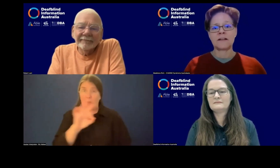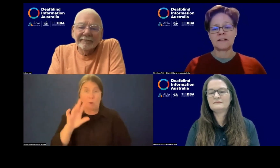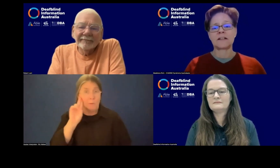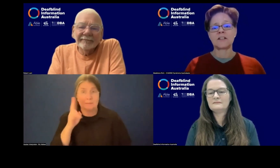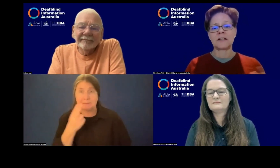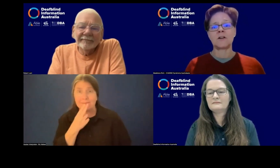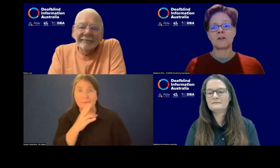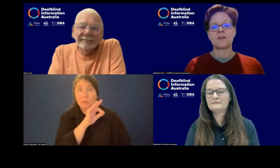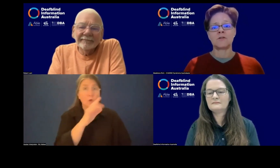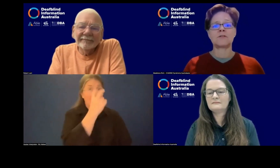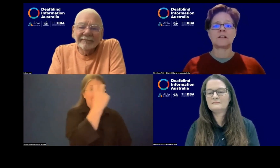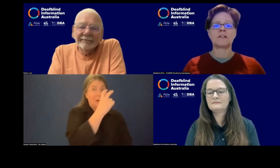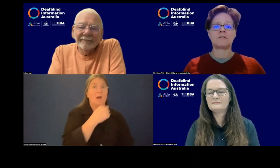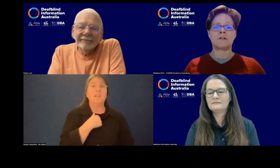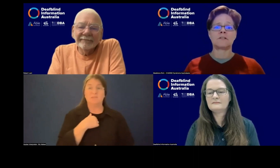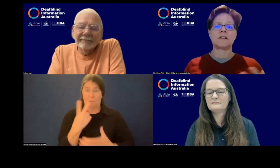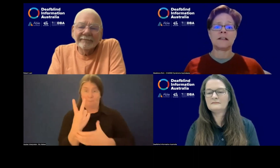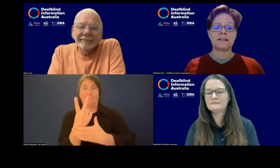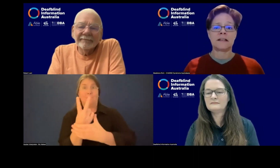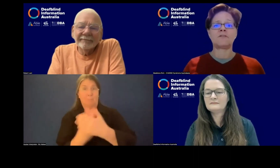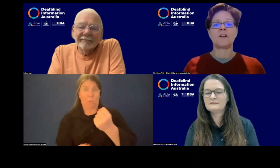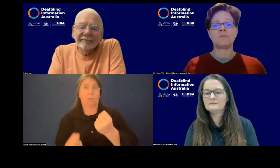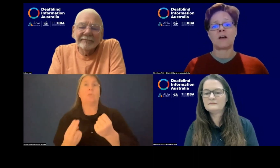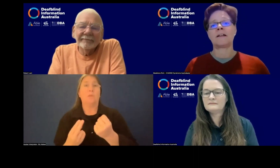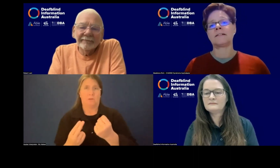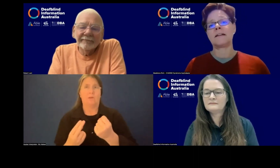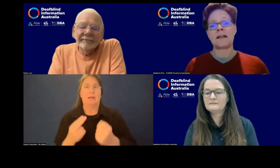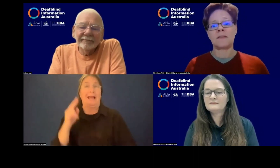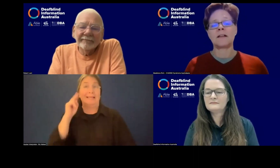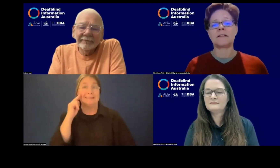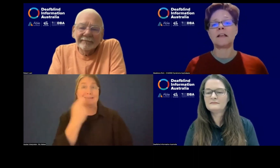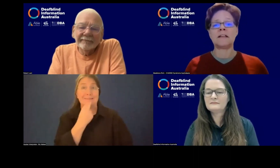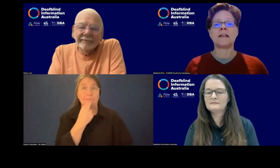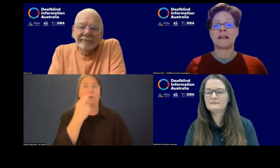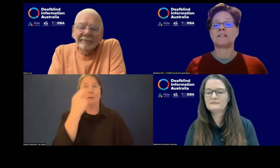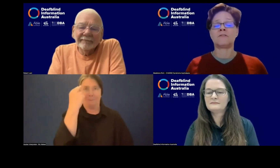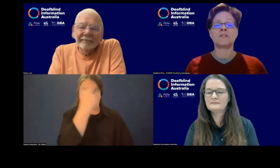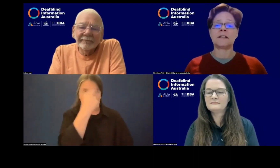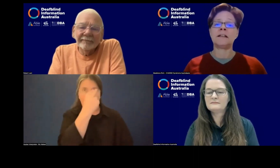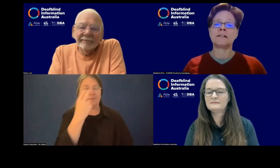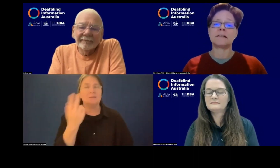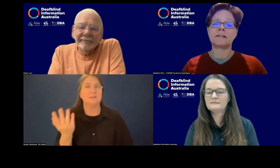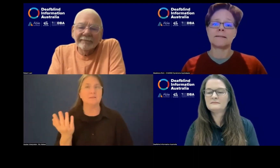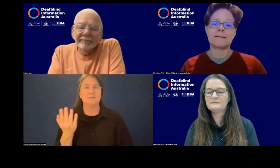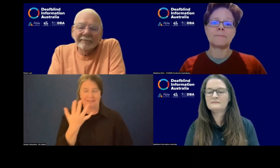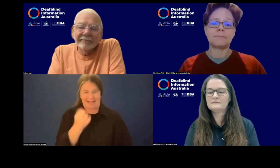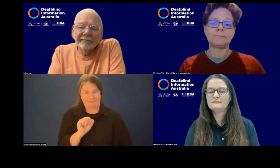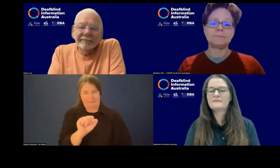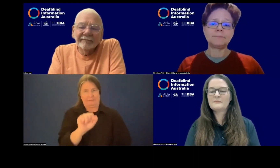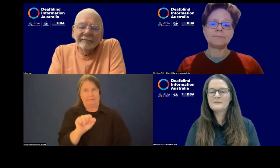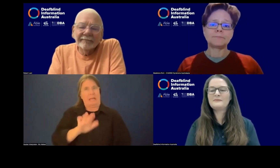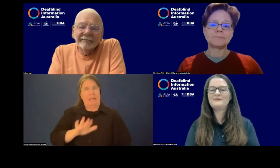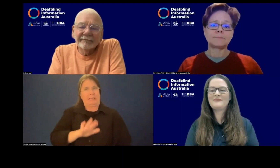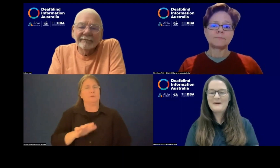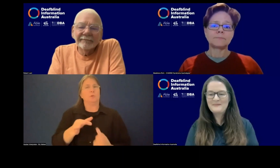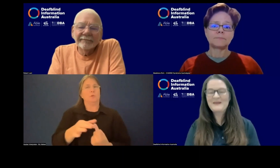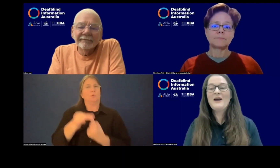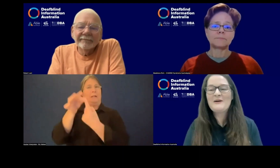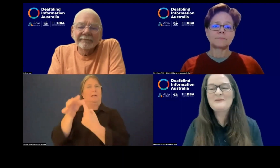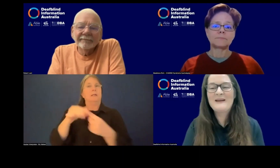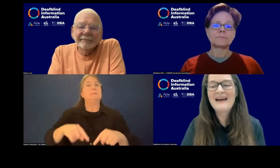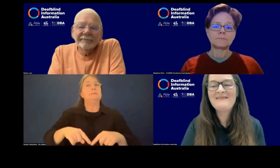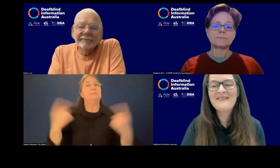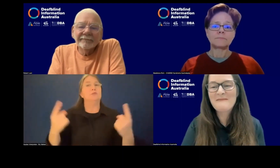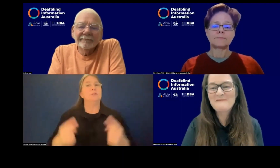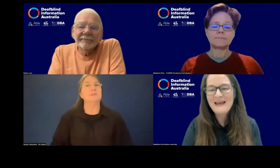he's actually got a dual sensory loss, he's deafblind and has different needs.